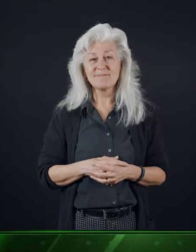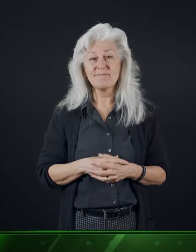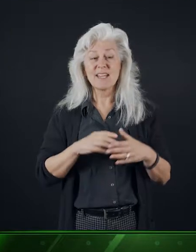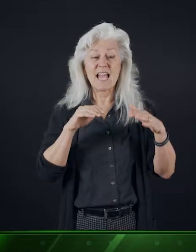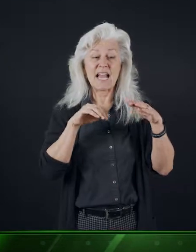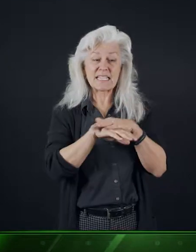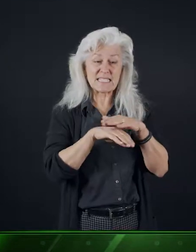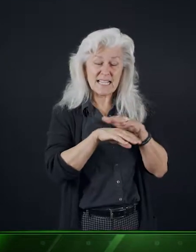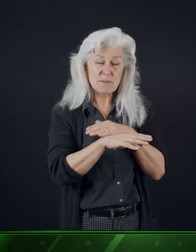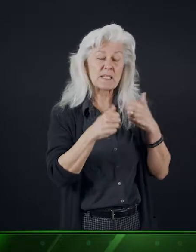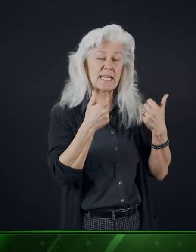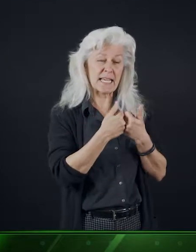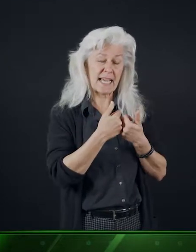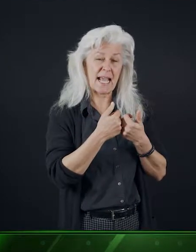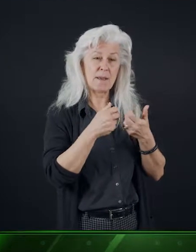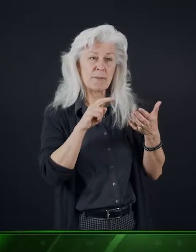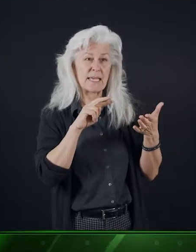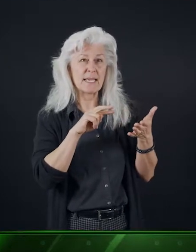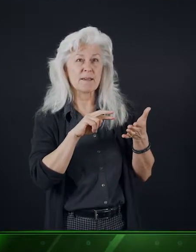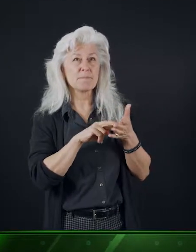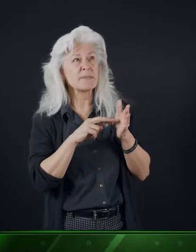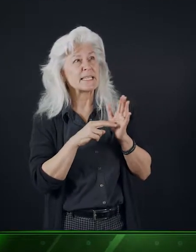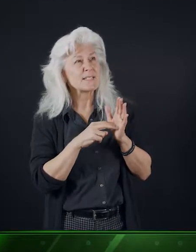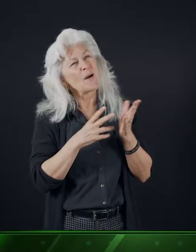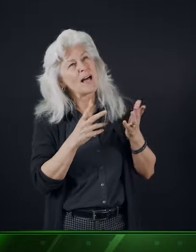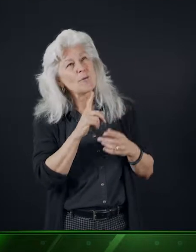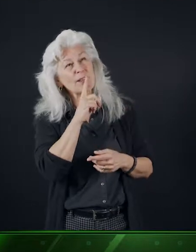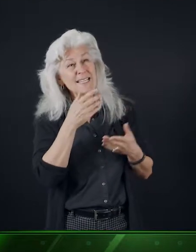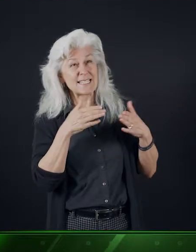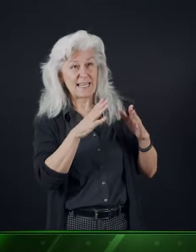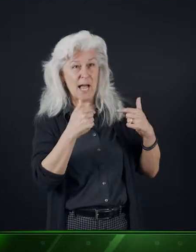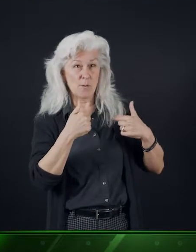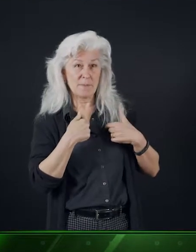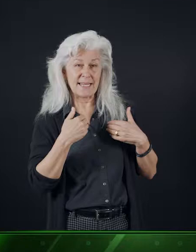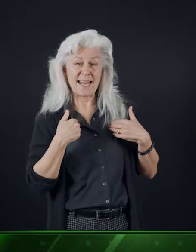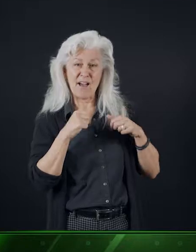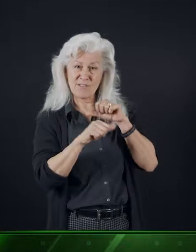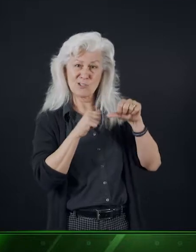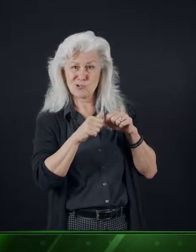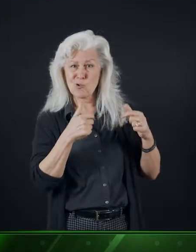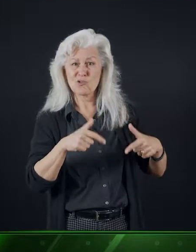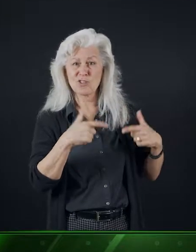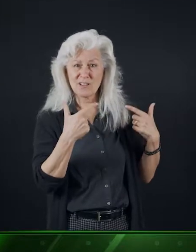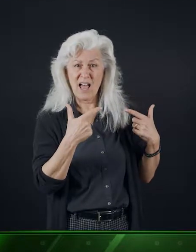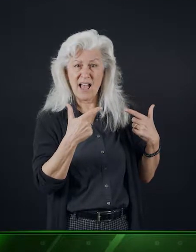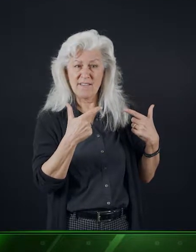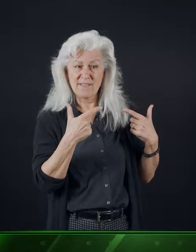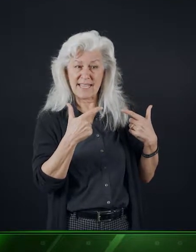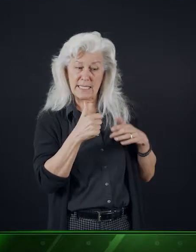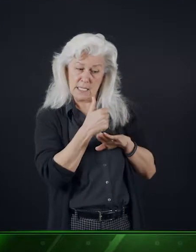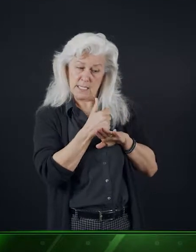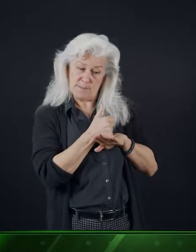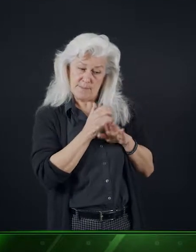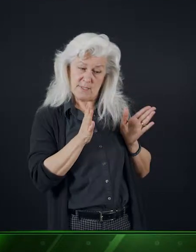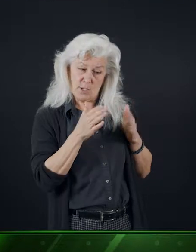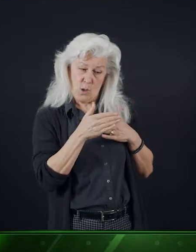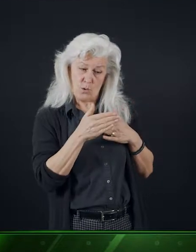Accessibility in gaming means it's allowed me to have a social life in an enclosed situation, basically.